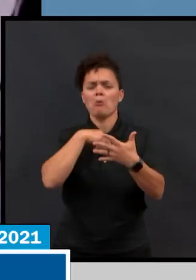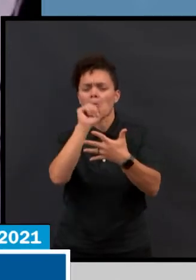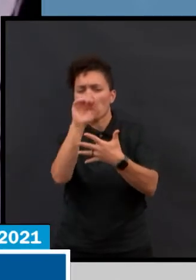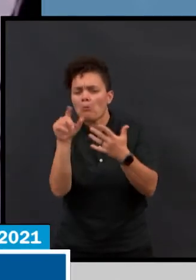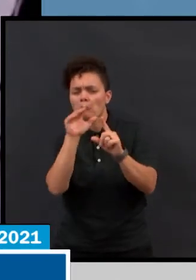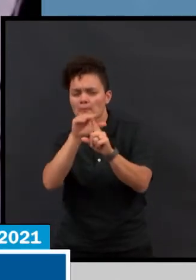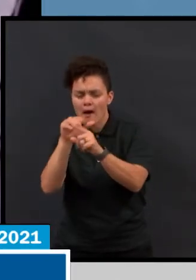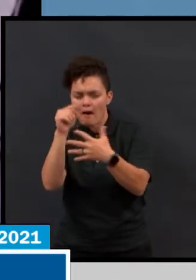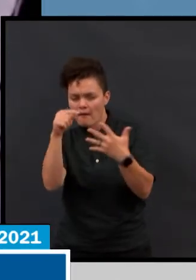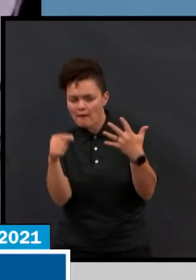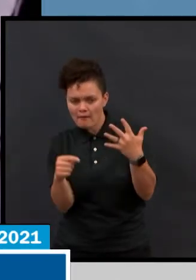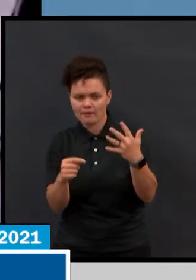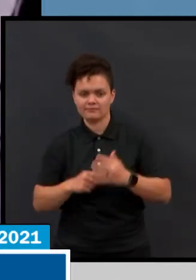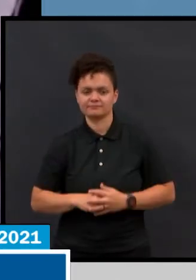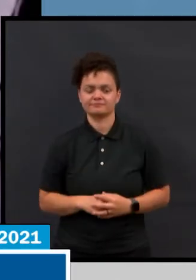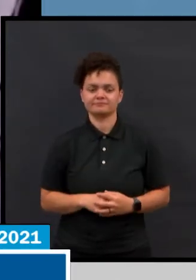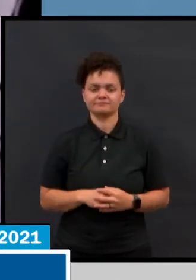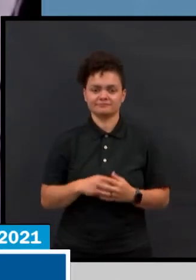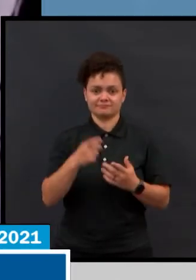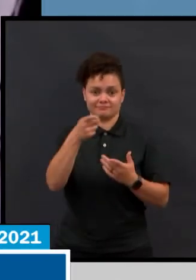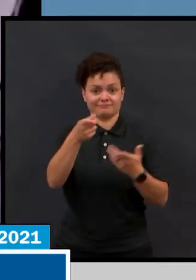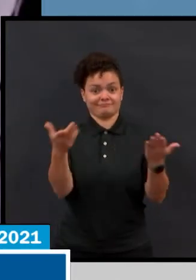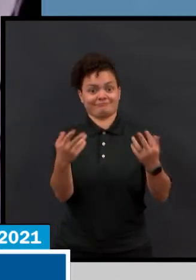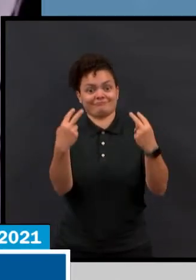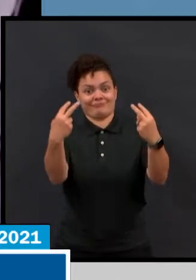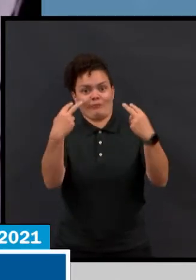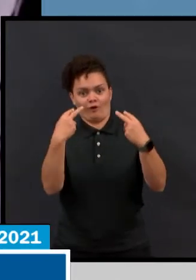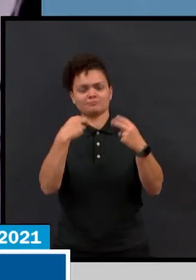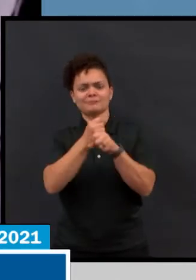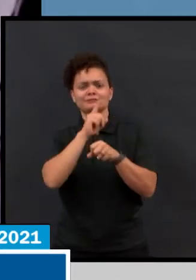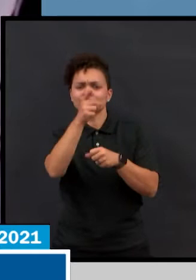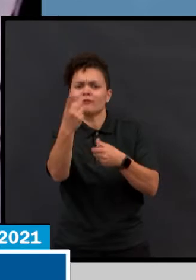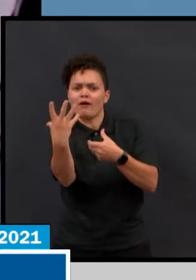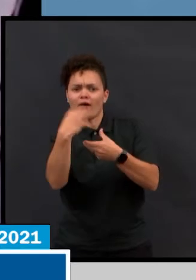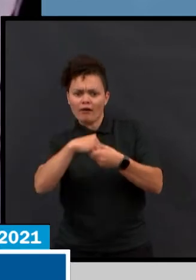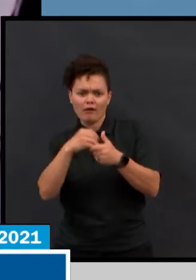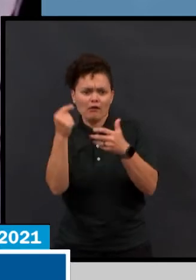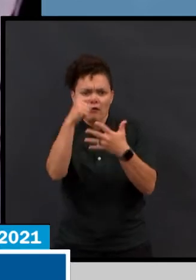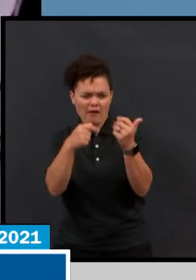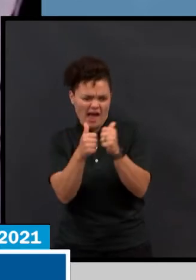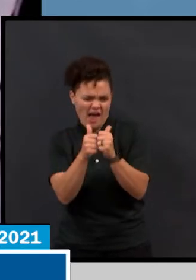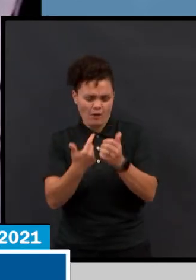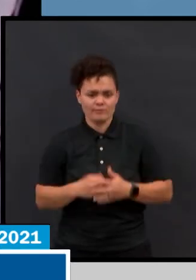want to join the conversation so first if you need tonight's program translated into spanish